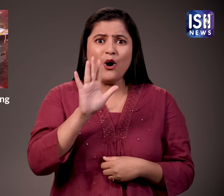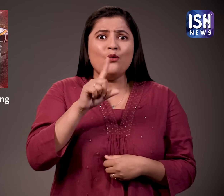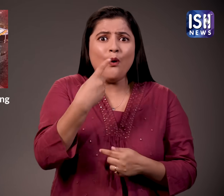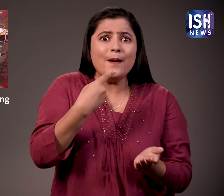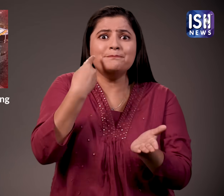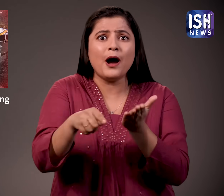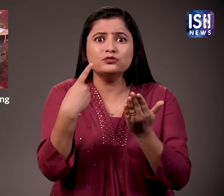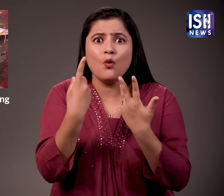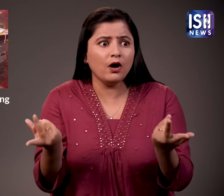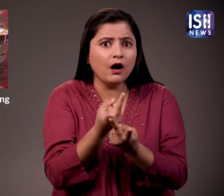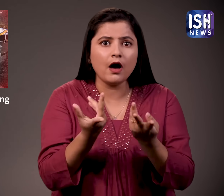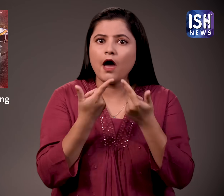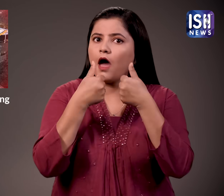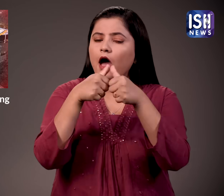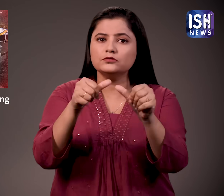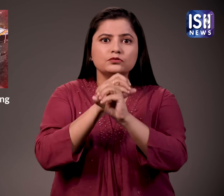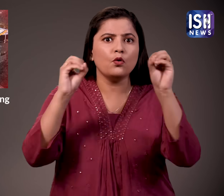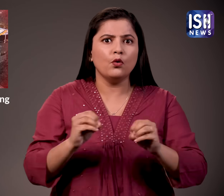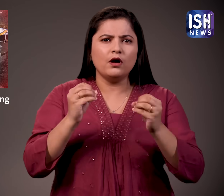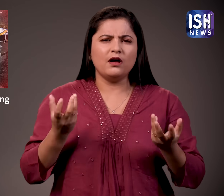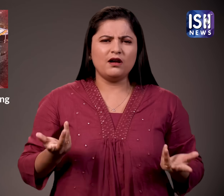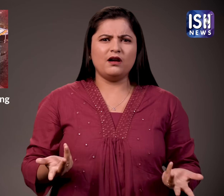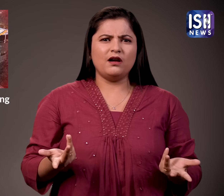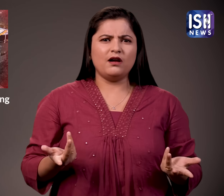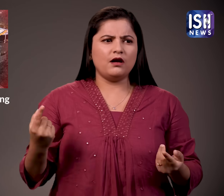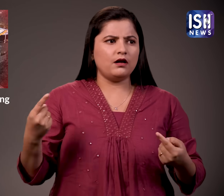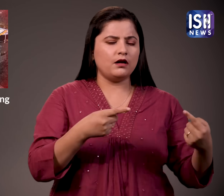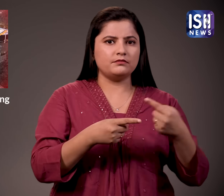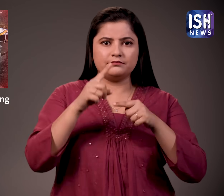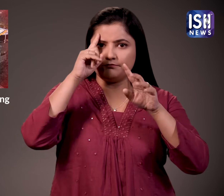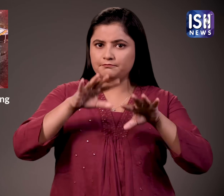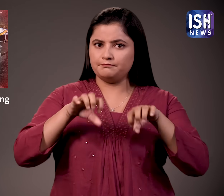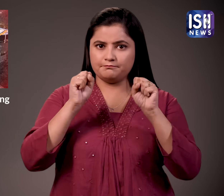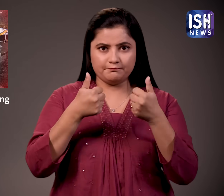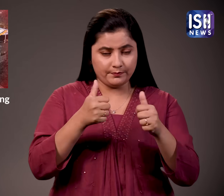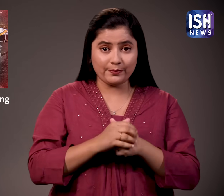It is not clear as to who had given the permission. Strange!